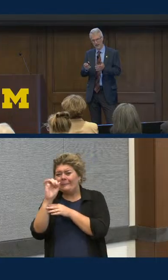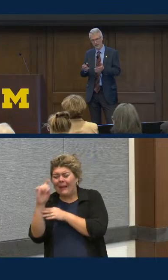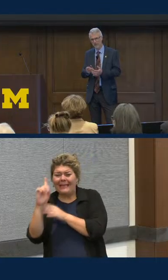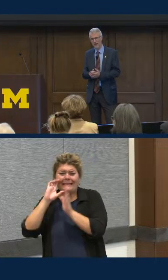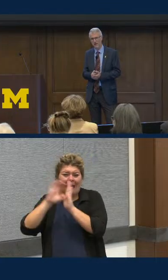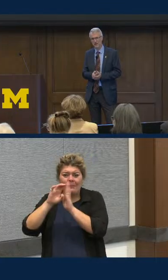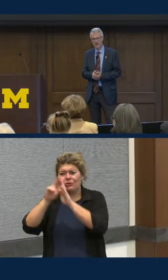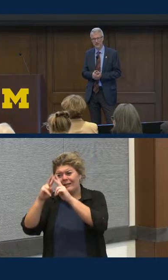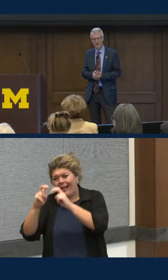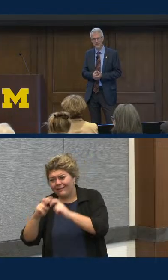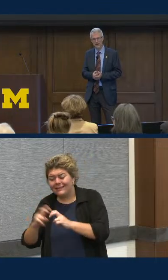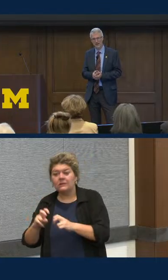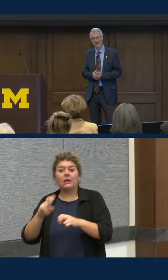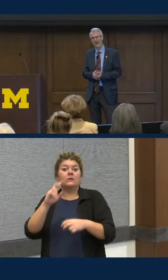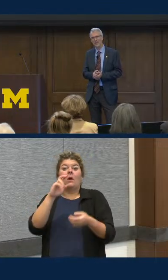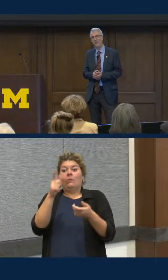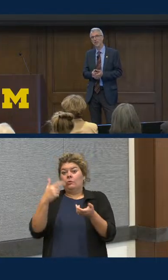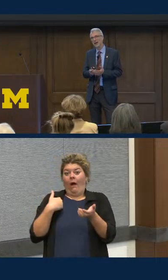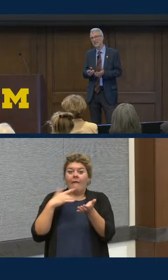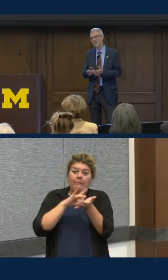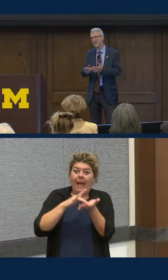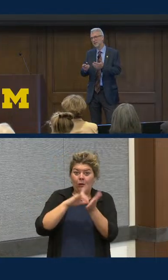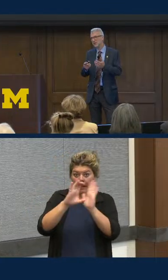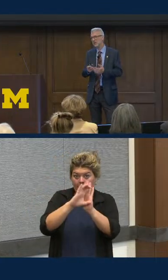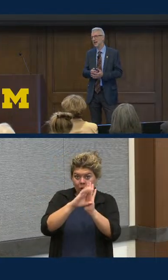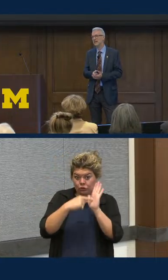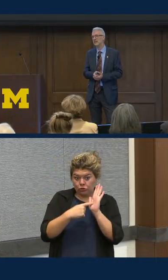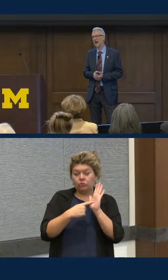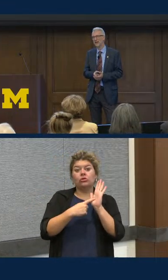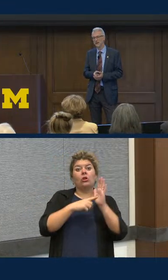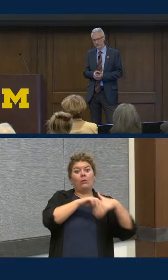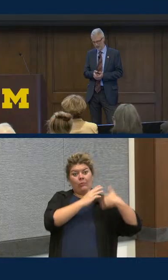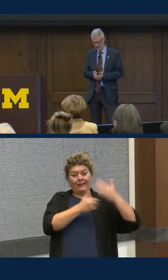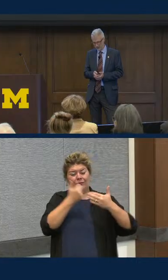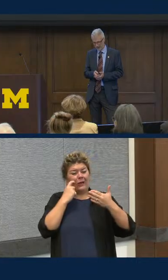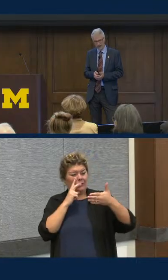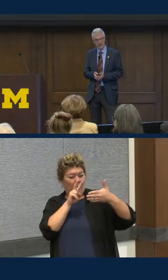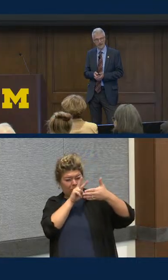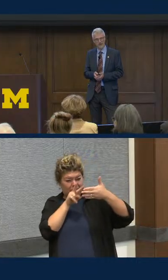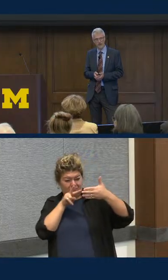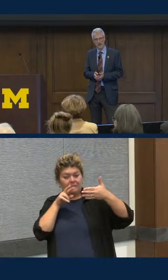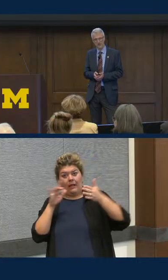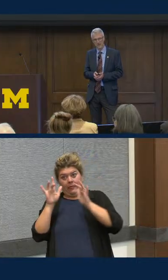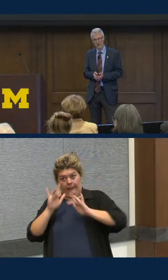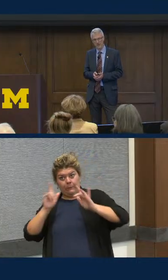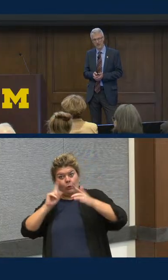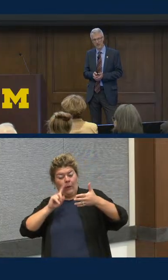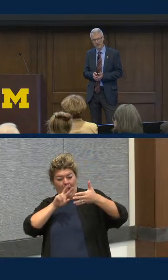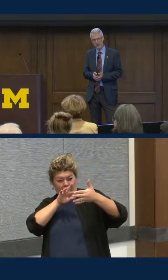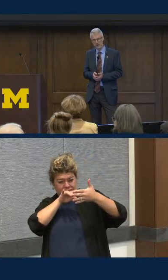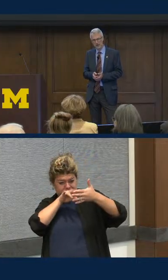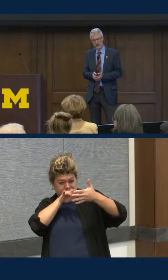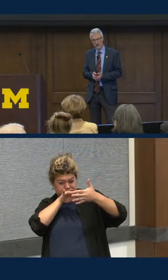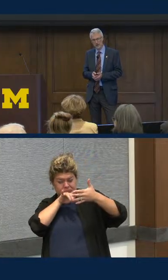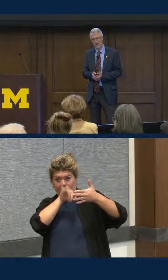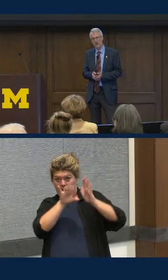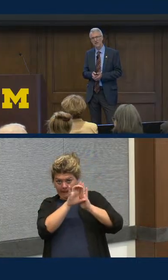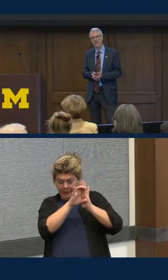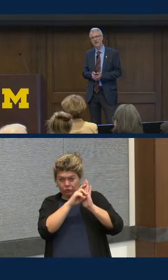analysis taking, medical images